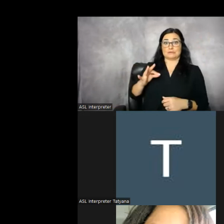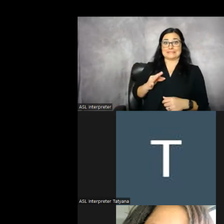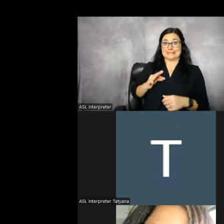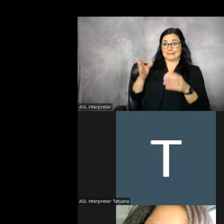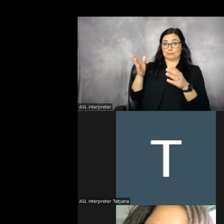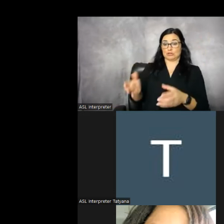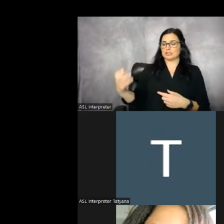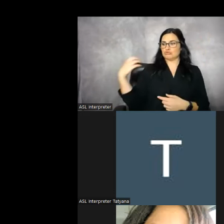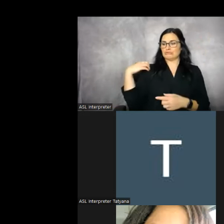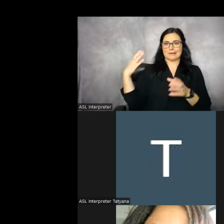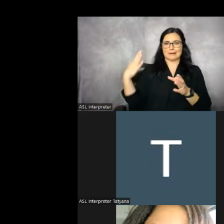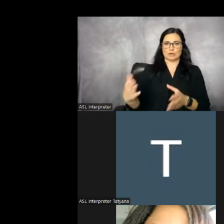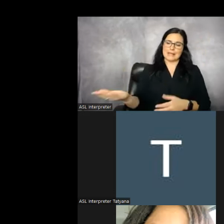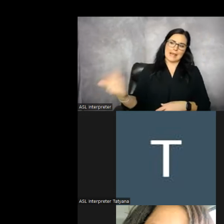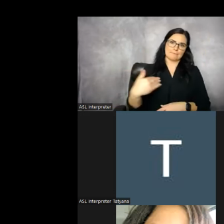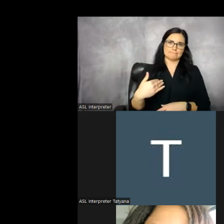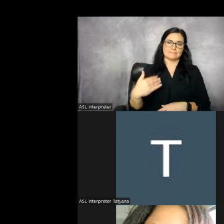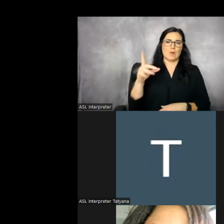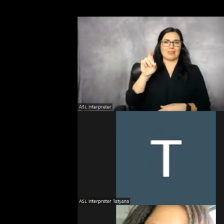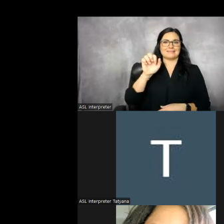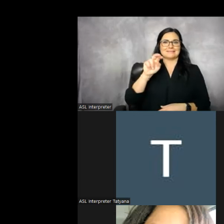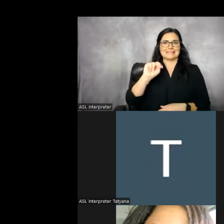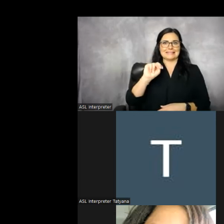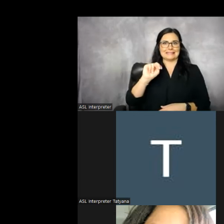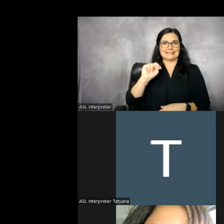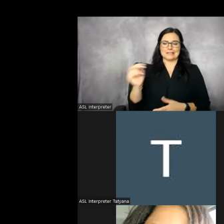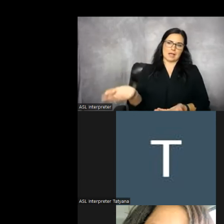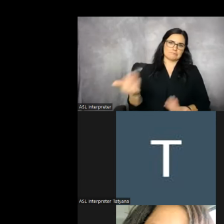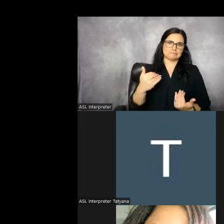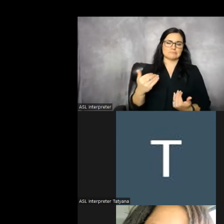or the dean of extended education that would know,